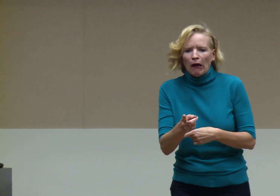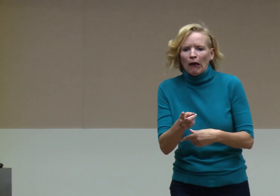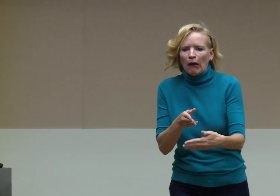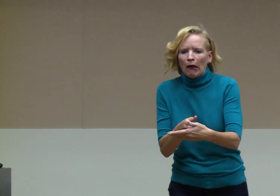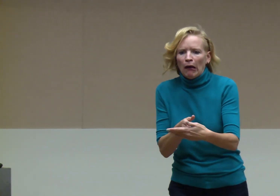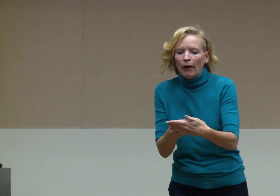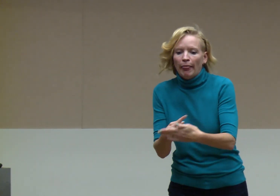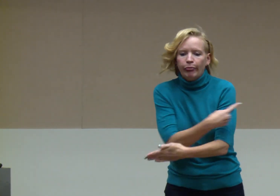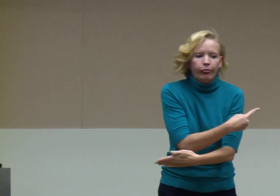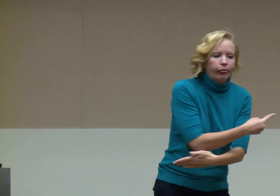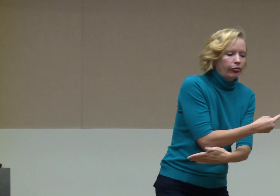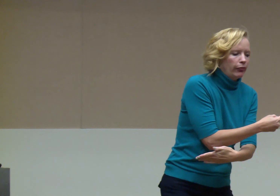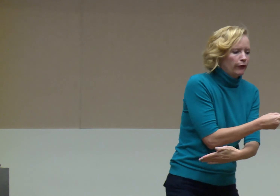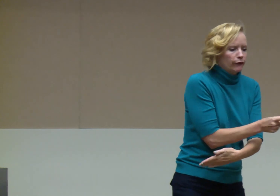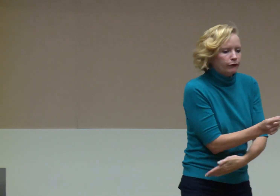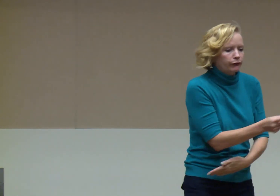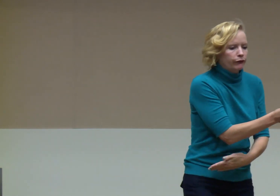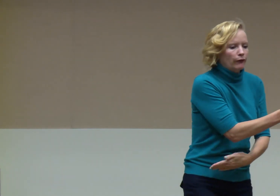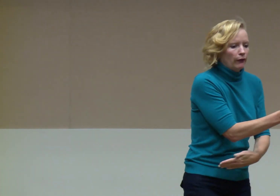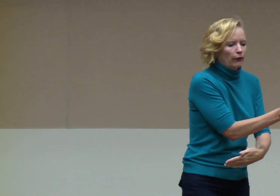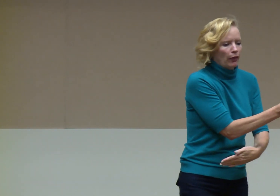Some people sail along, they run into an obstacle,